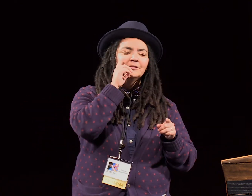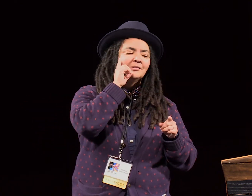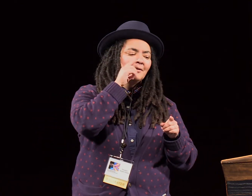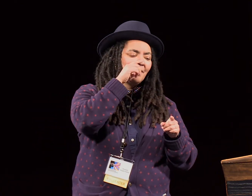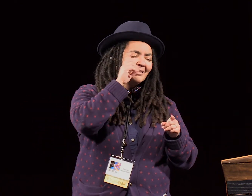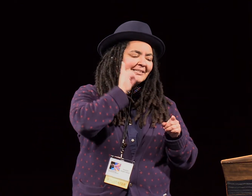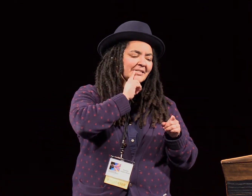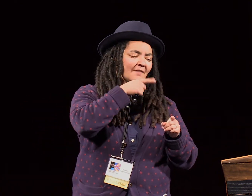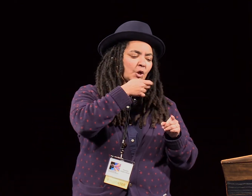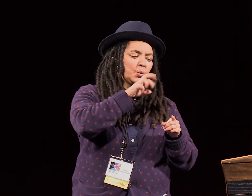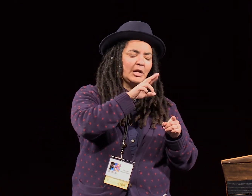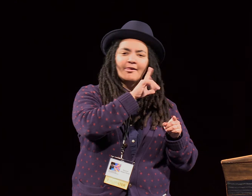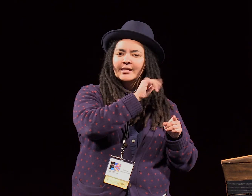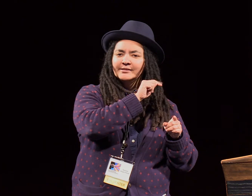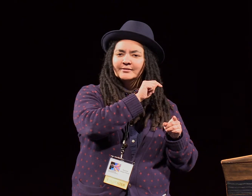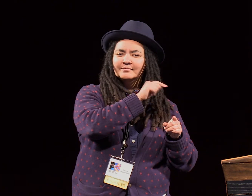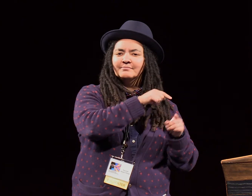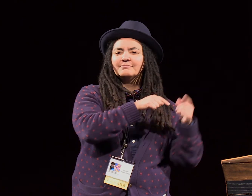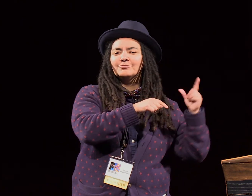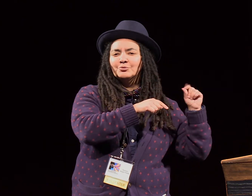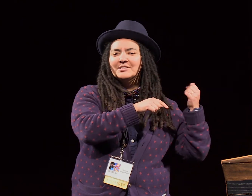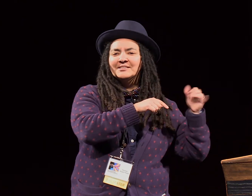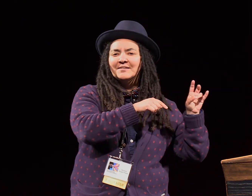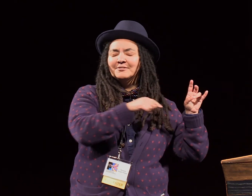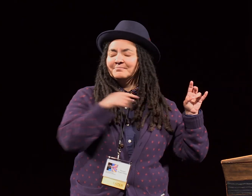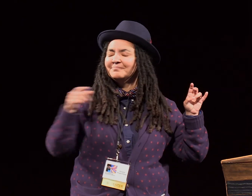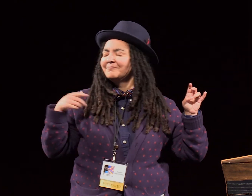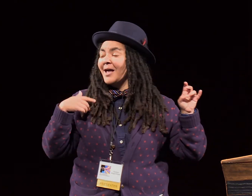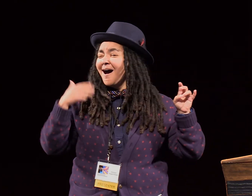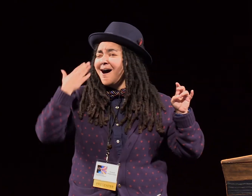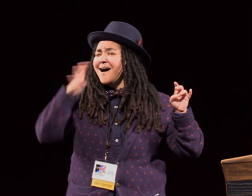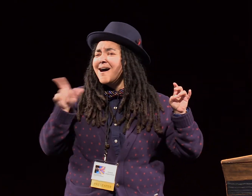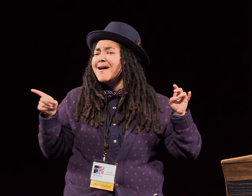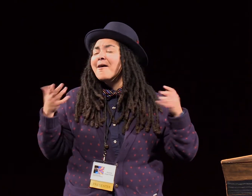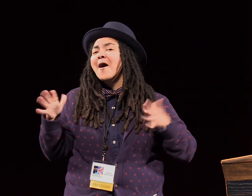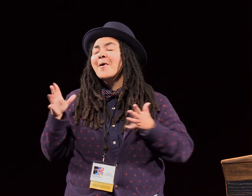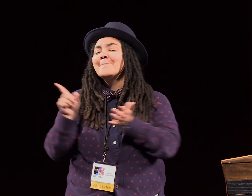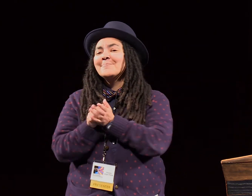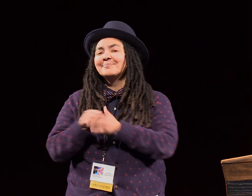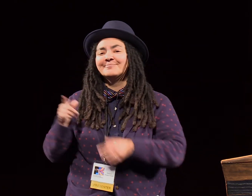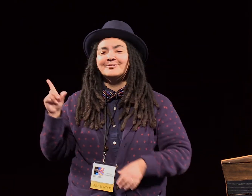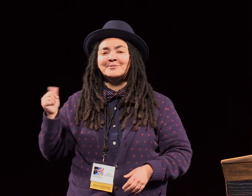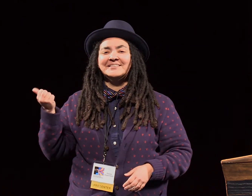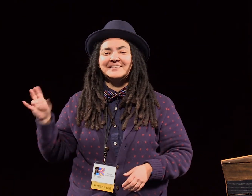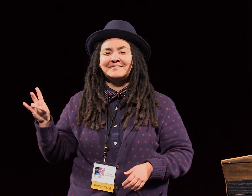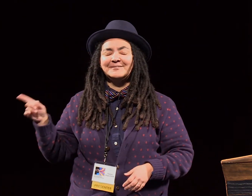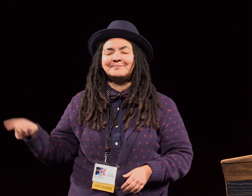which was focused on Deaf queer lit in 2017. I didn't know that meanwhile, this was